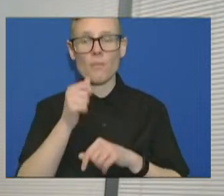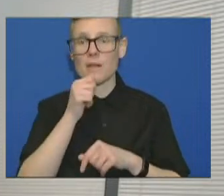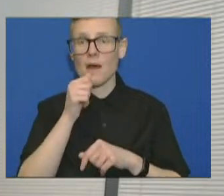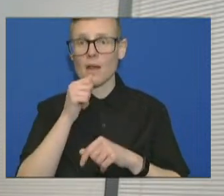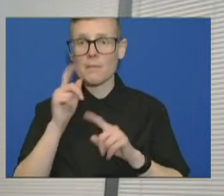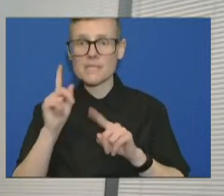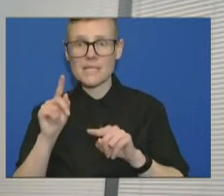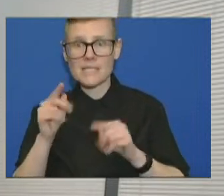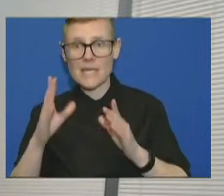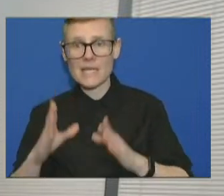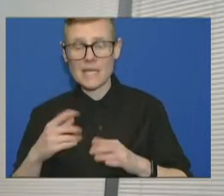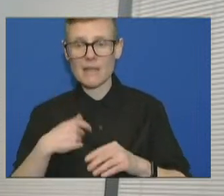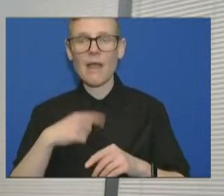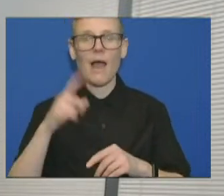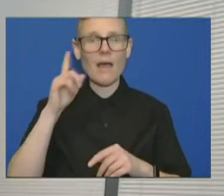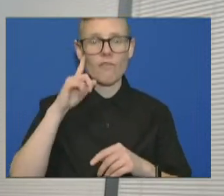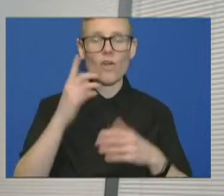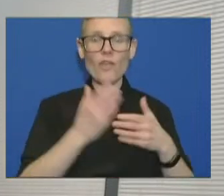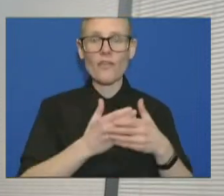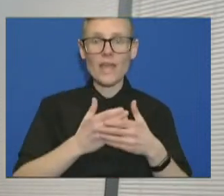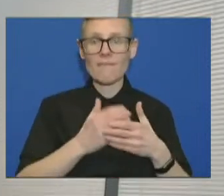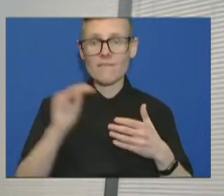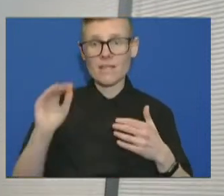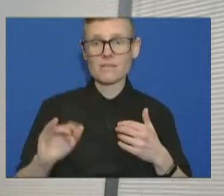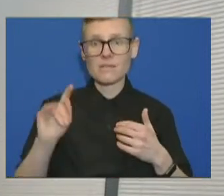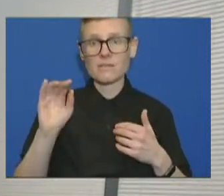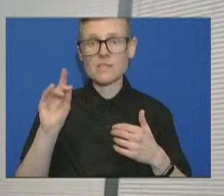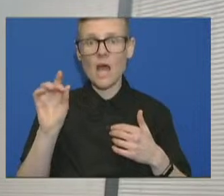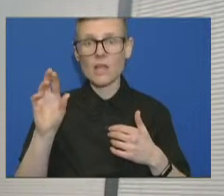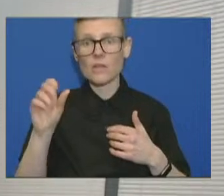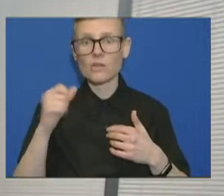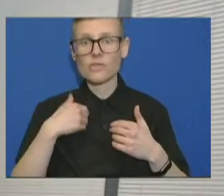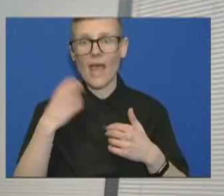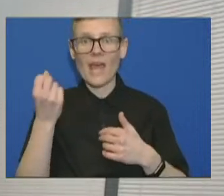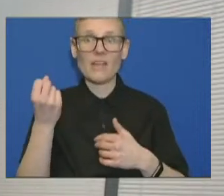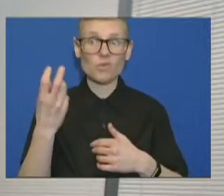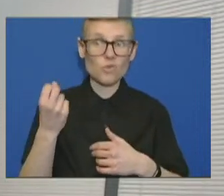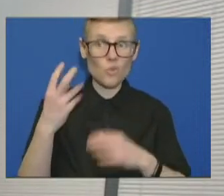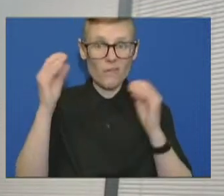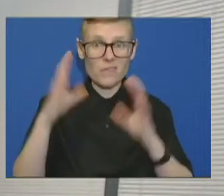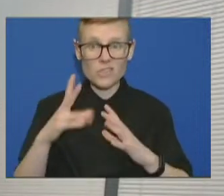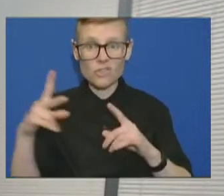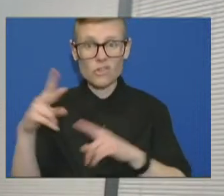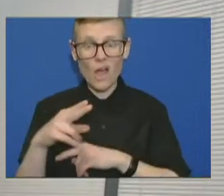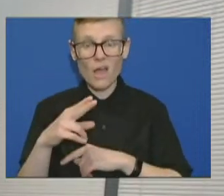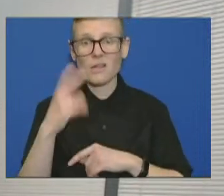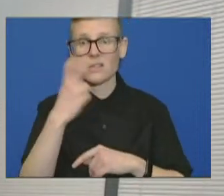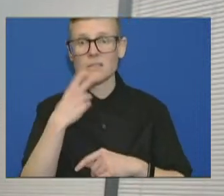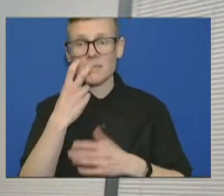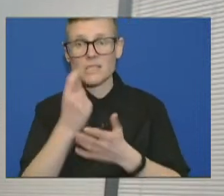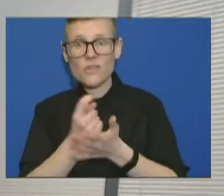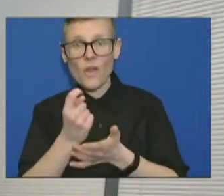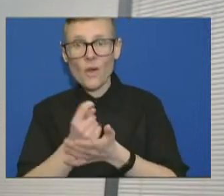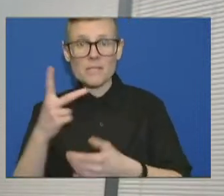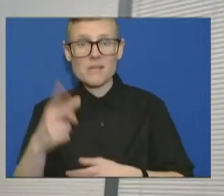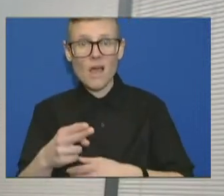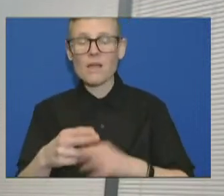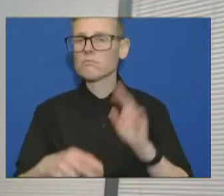if that's what they want. Another question from anonymous attendee. I heard that the county's infants and Toddlers